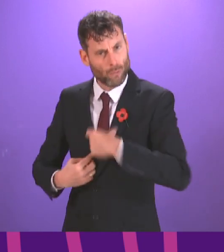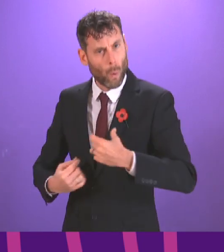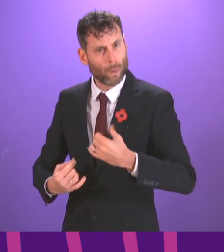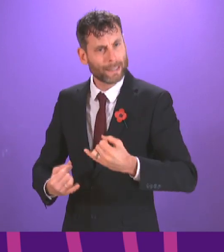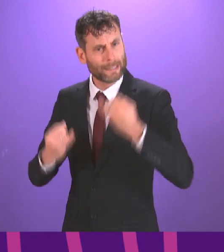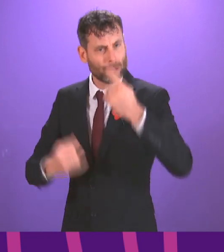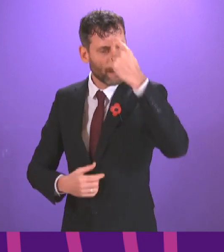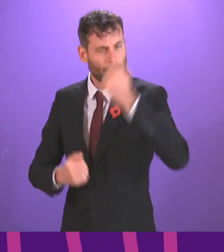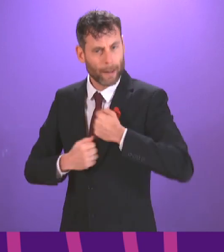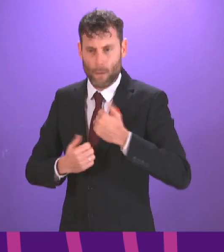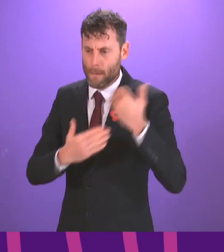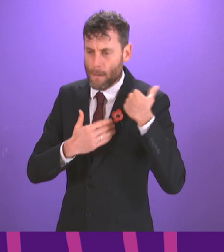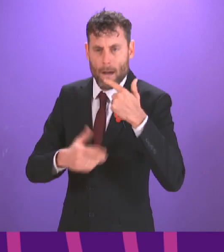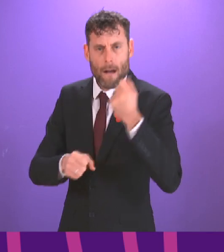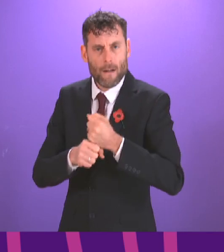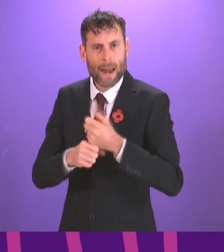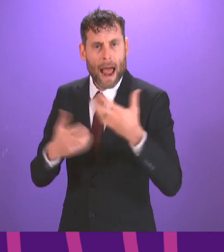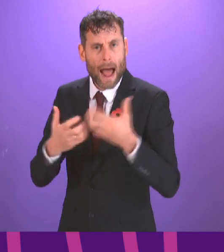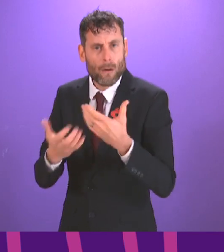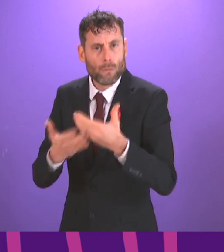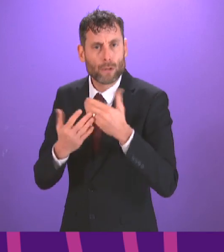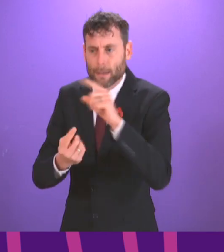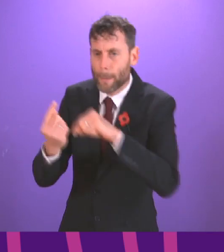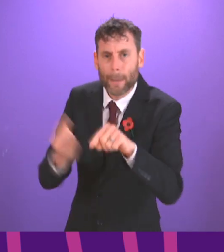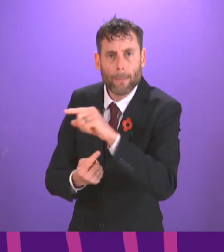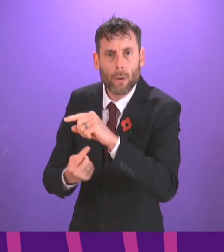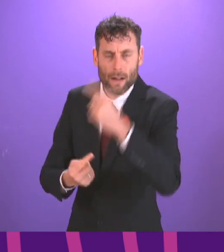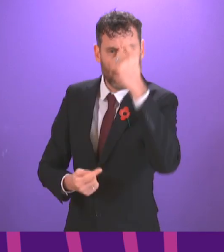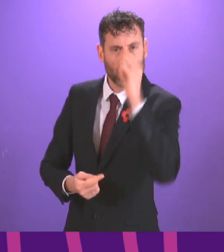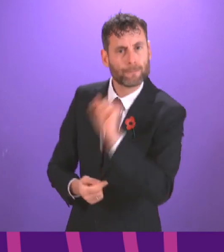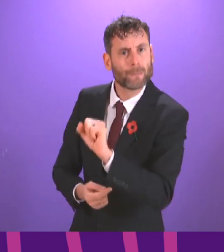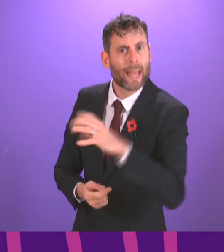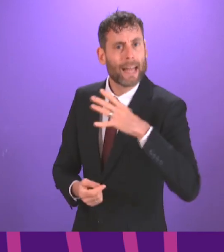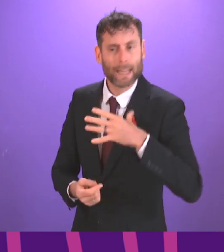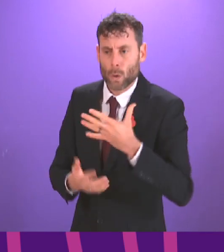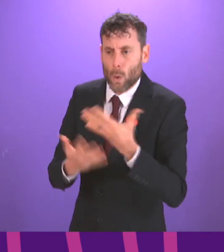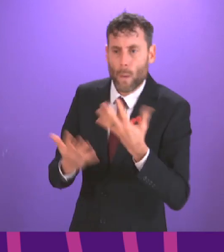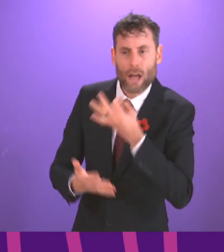possible to protect the general population and particularly those who are most vulnerable.